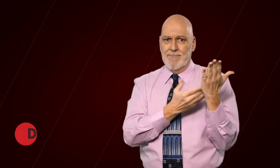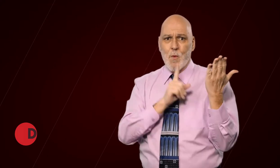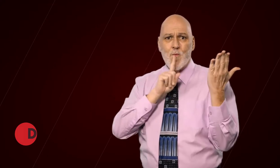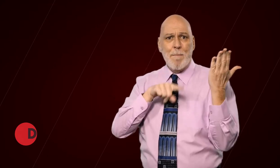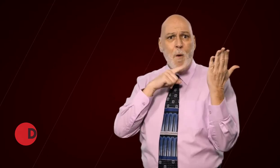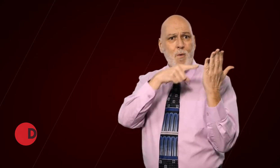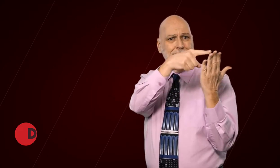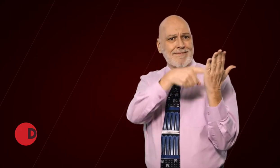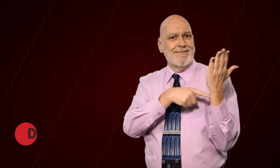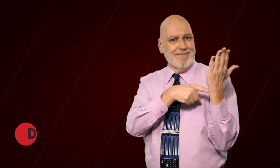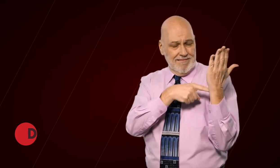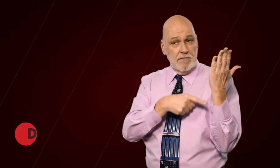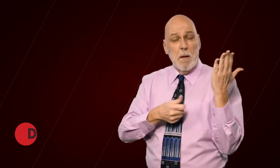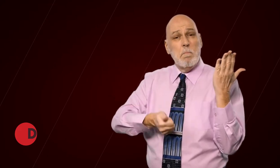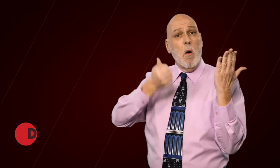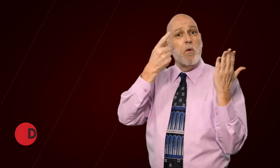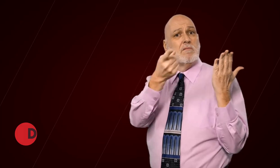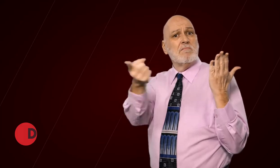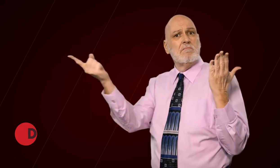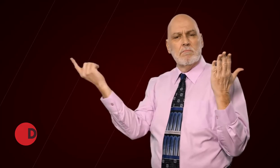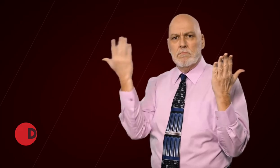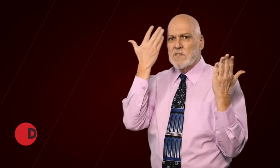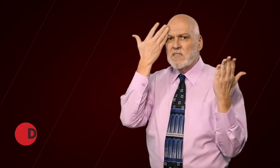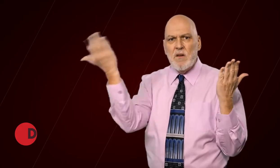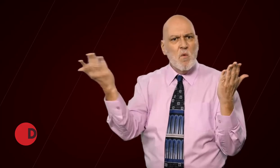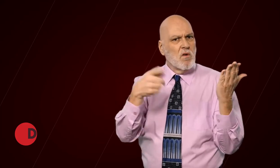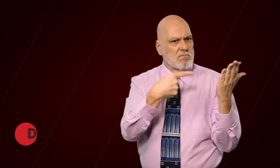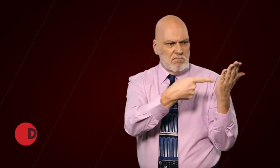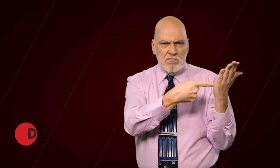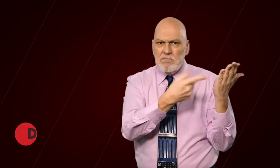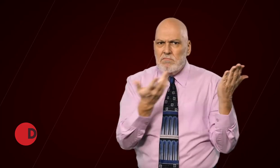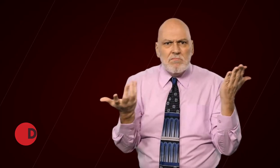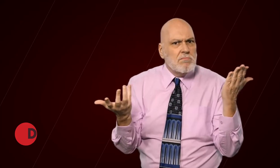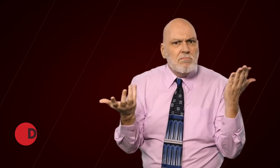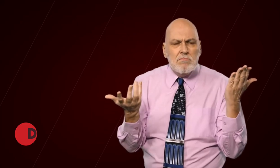about the report but none knew about it